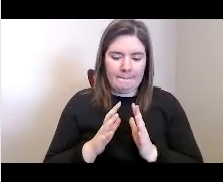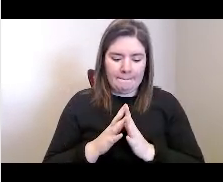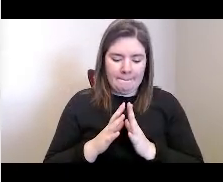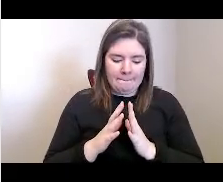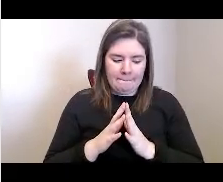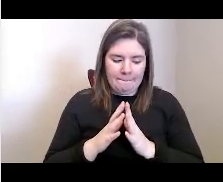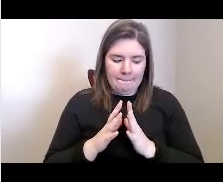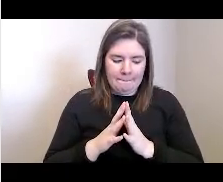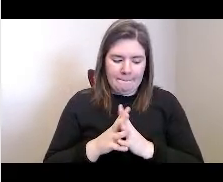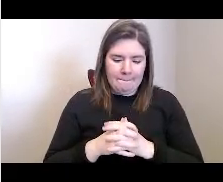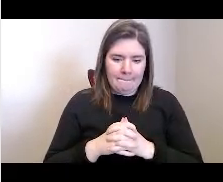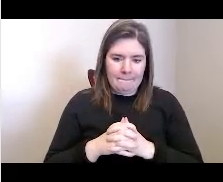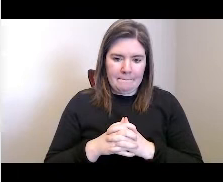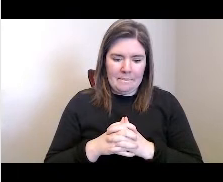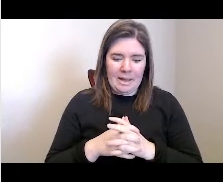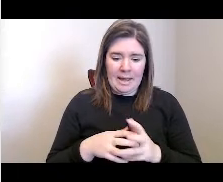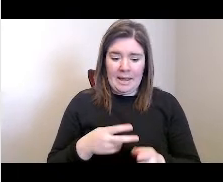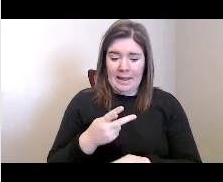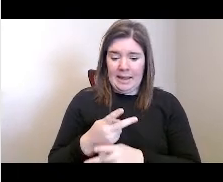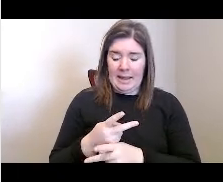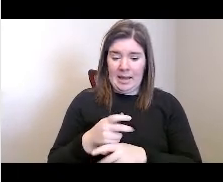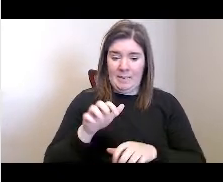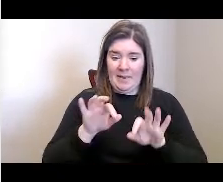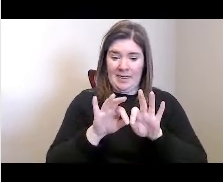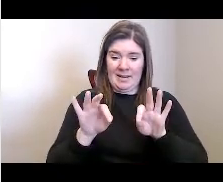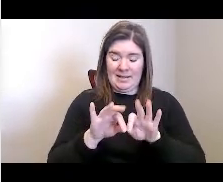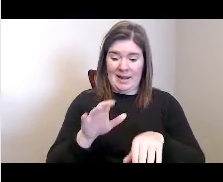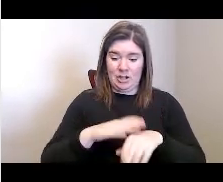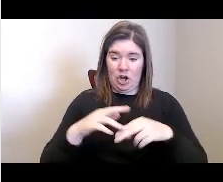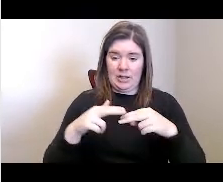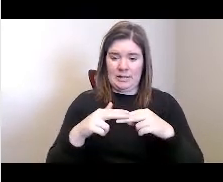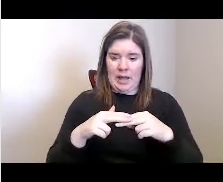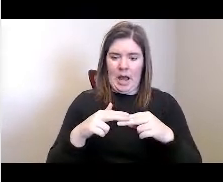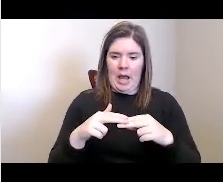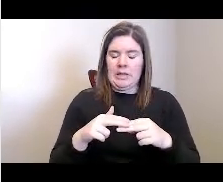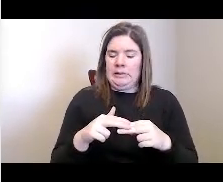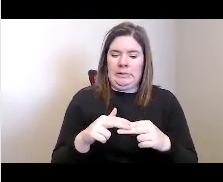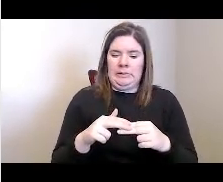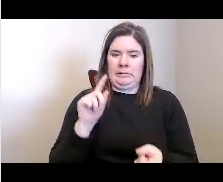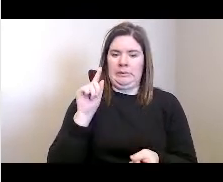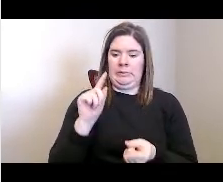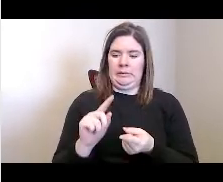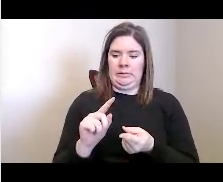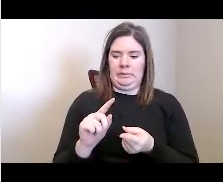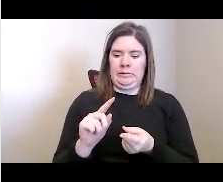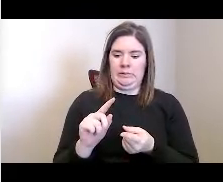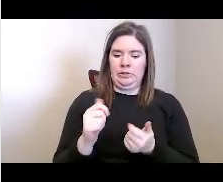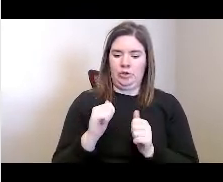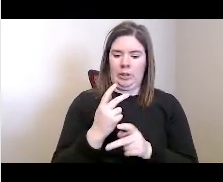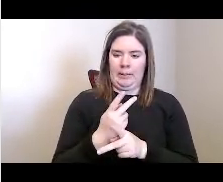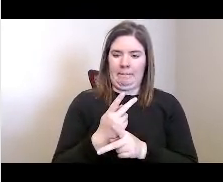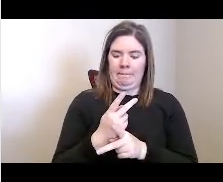keep the text on your slides at a minimum. So, I do have this example presentation.